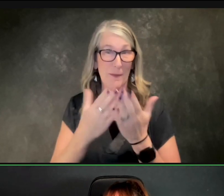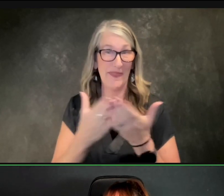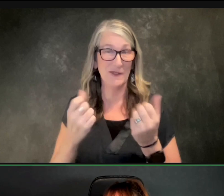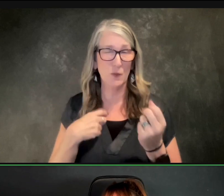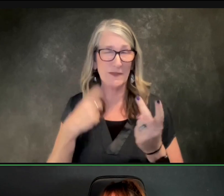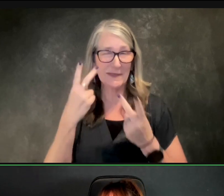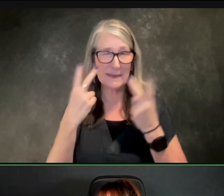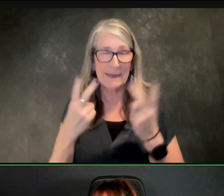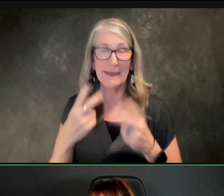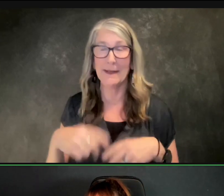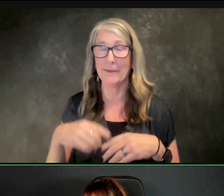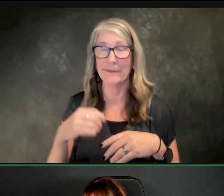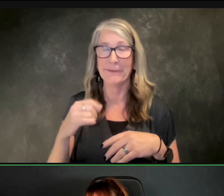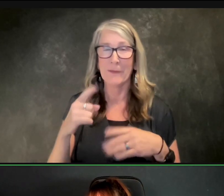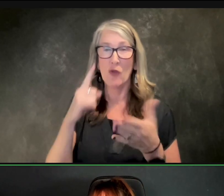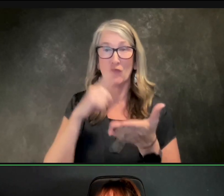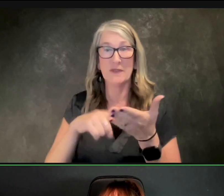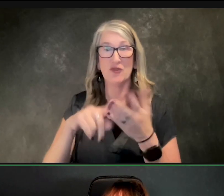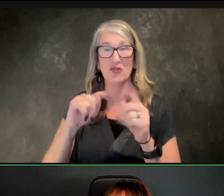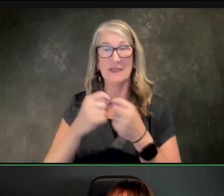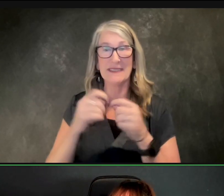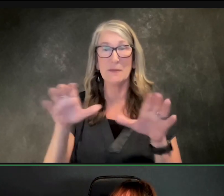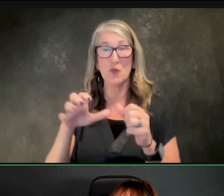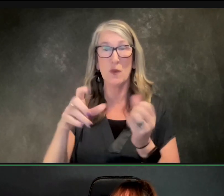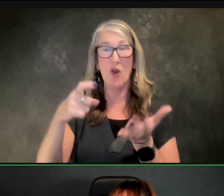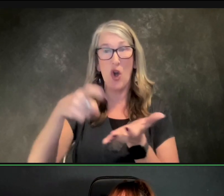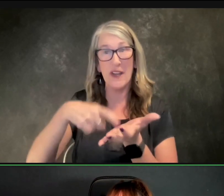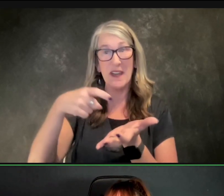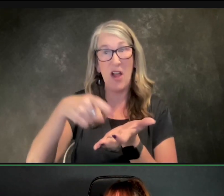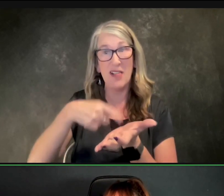that study abroad could look.